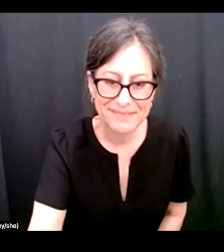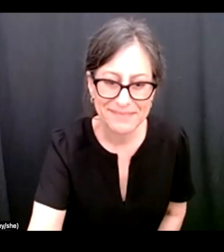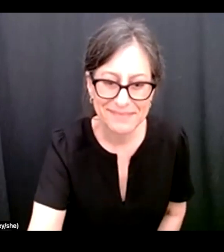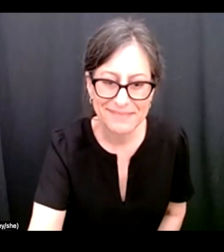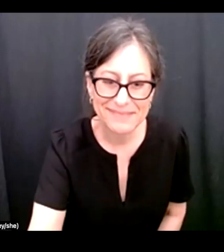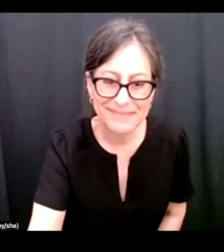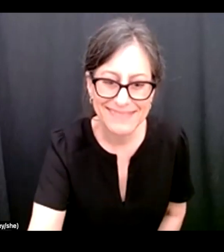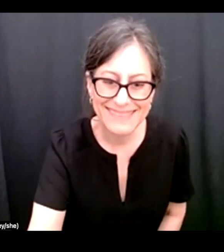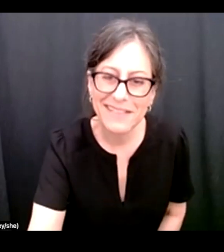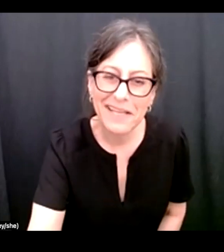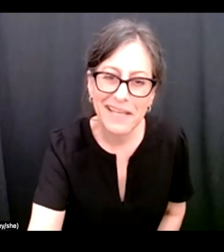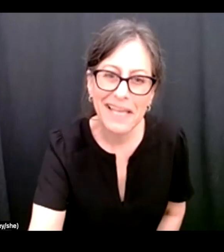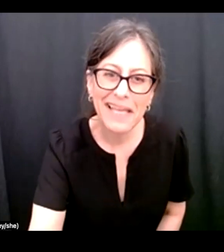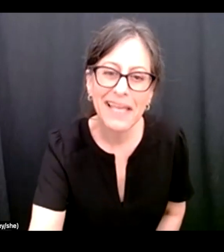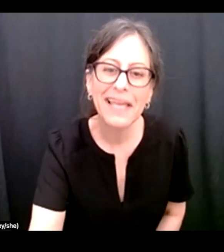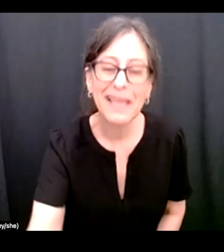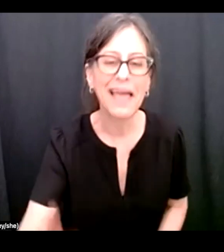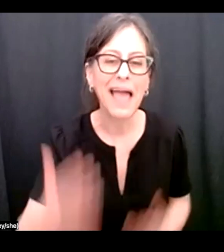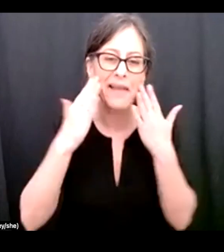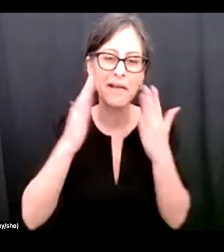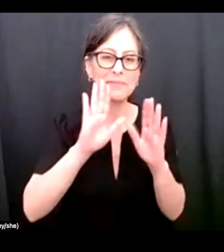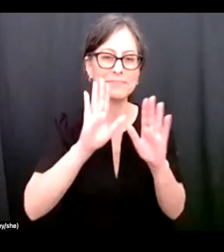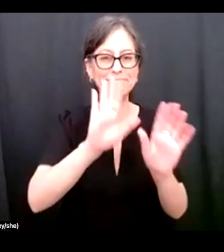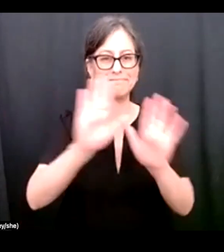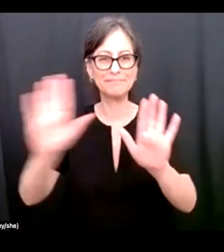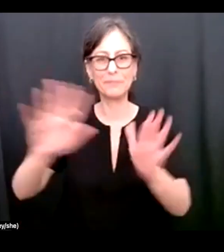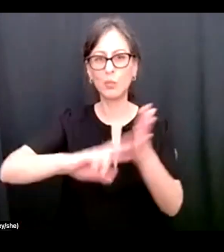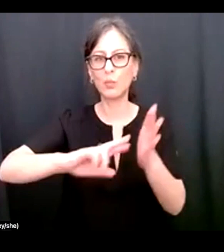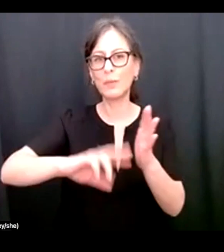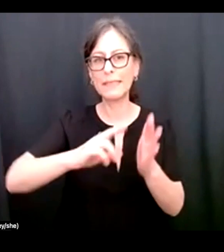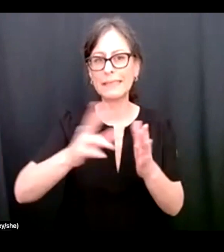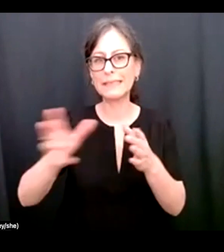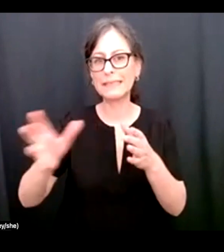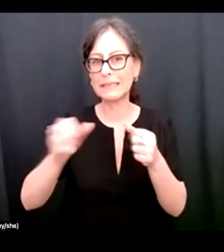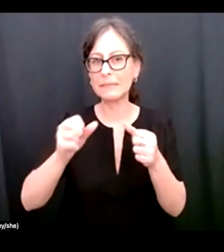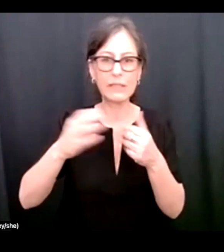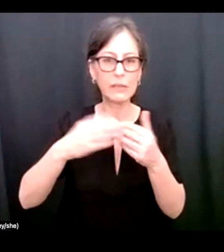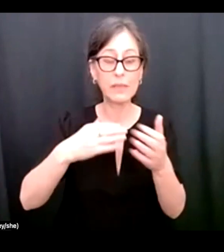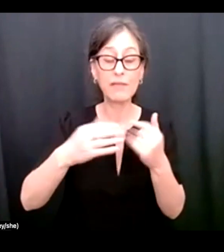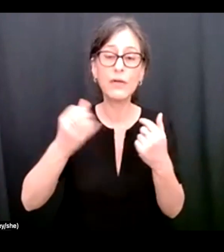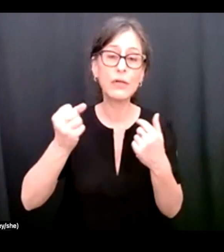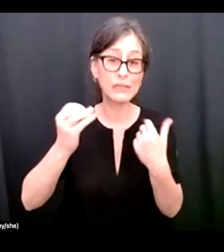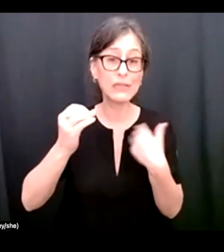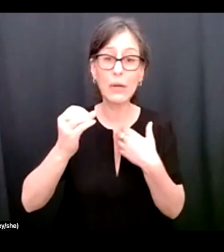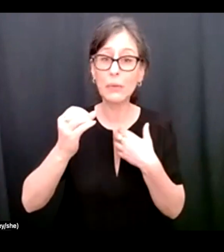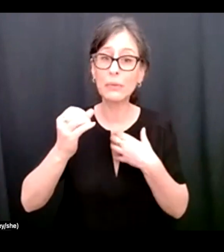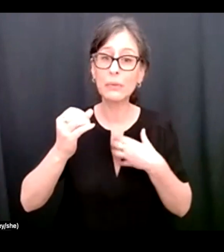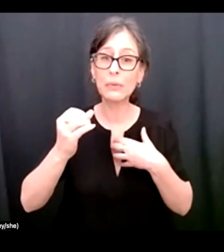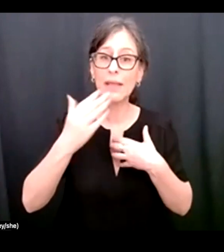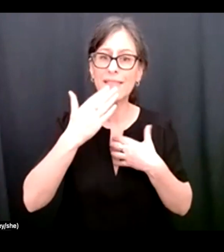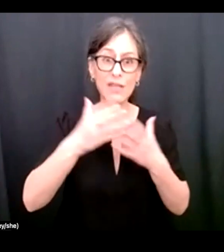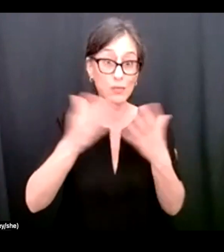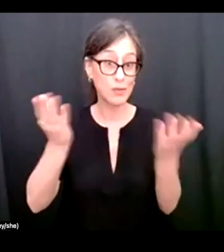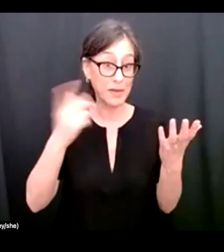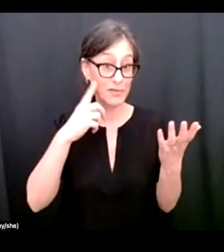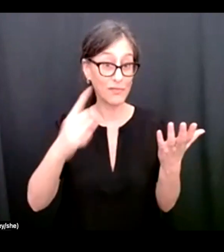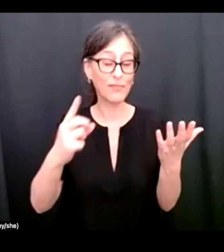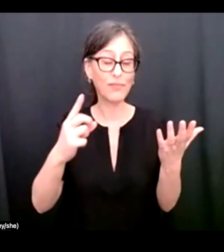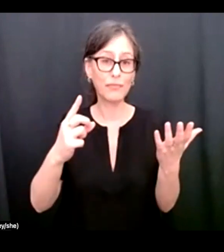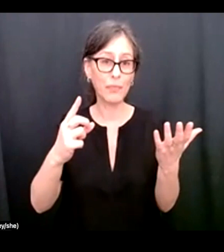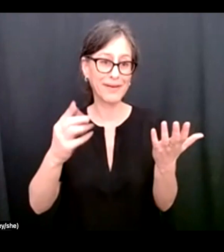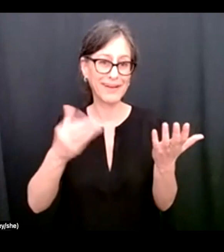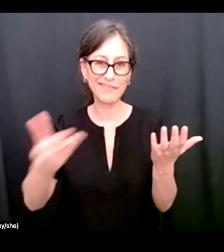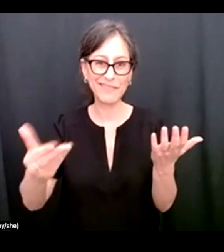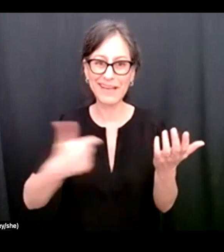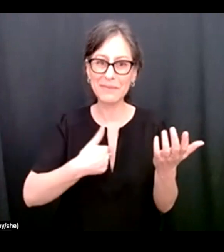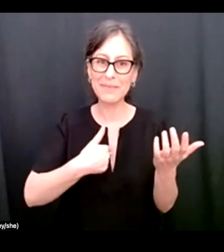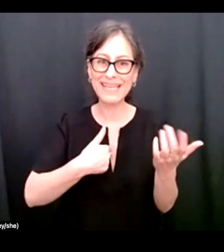reading speed or whatever. So, so yeah, so, thank you so much for having me do this. I think when I,